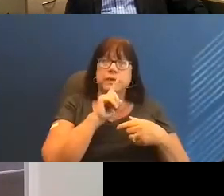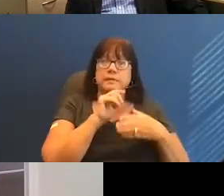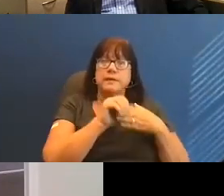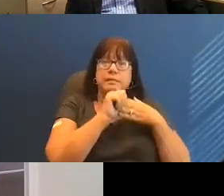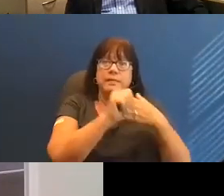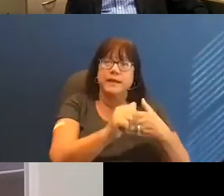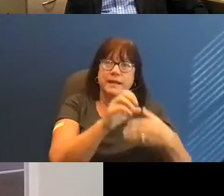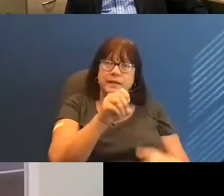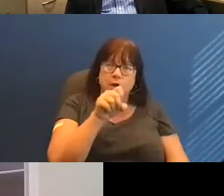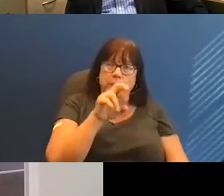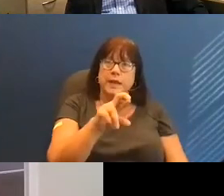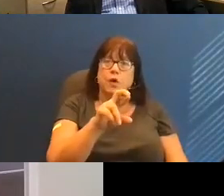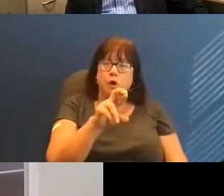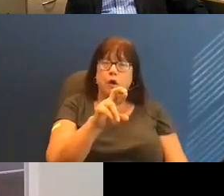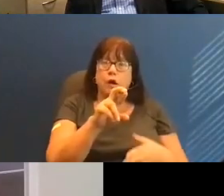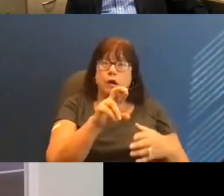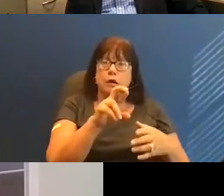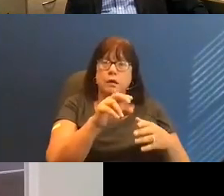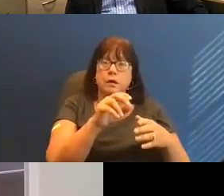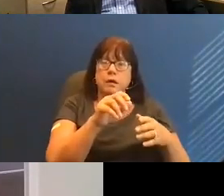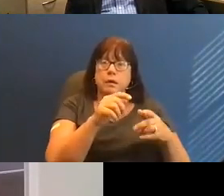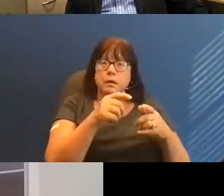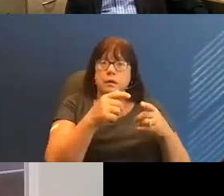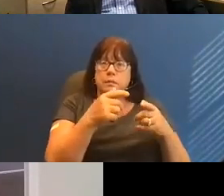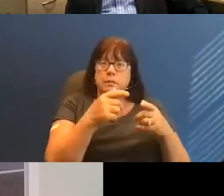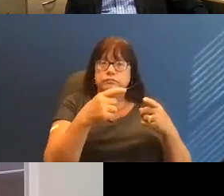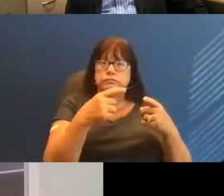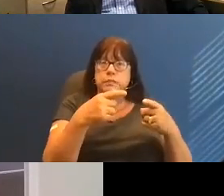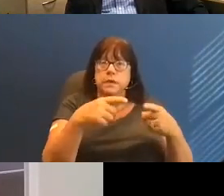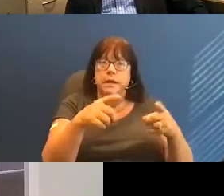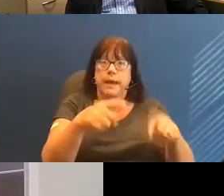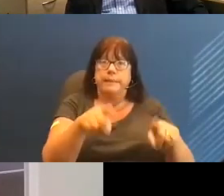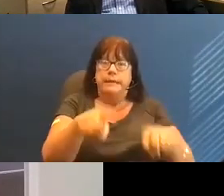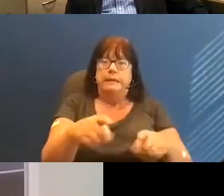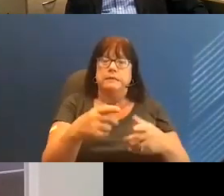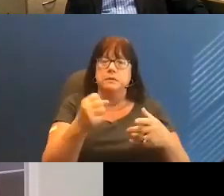and the higher ed affordability movement generally. So we've got different community